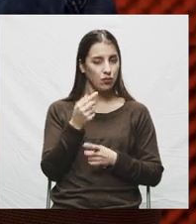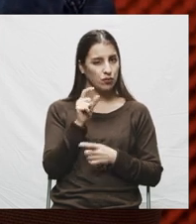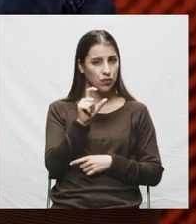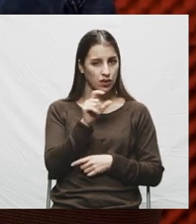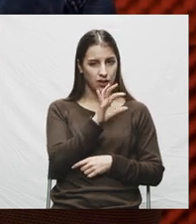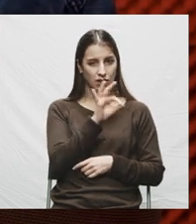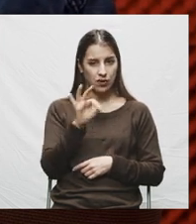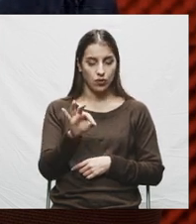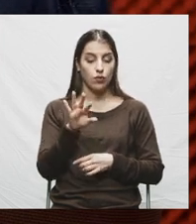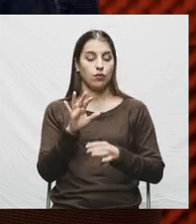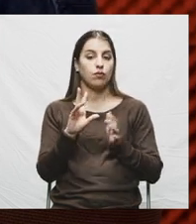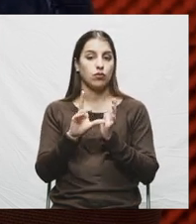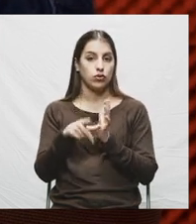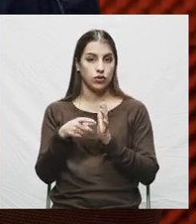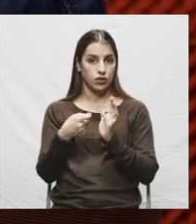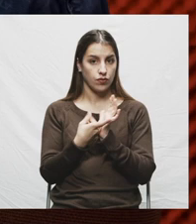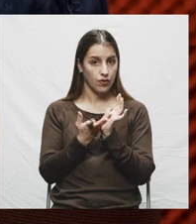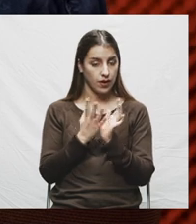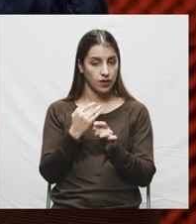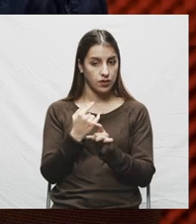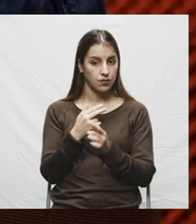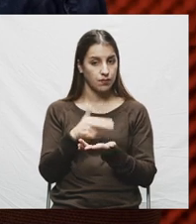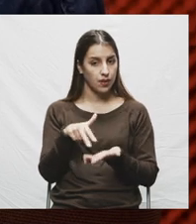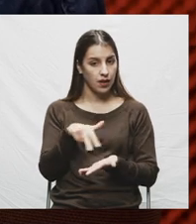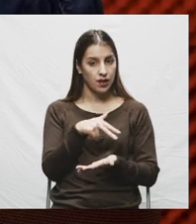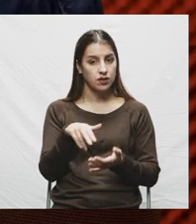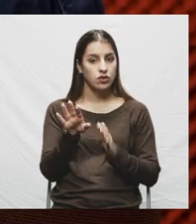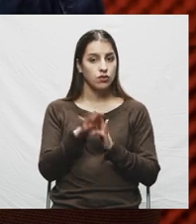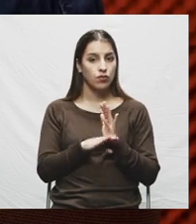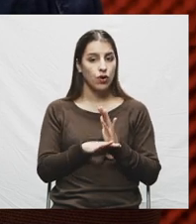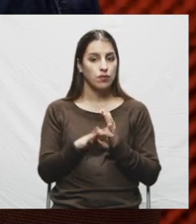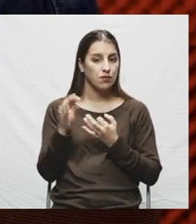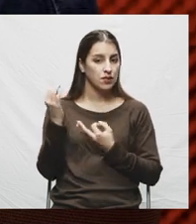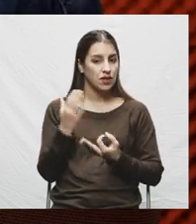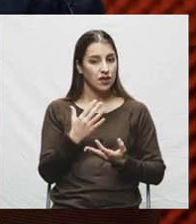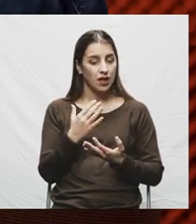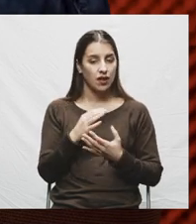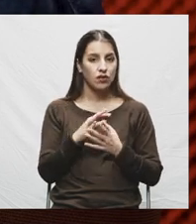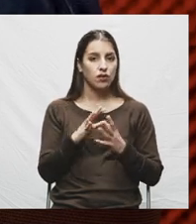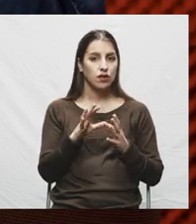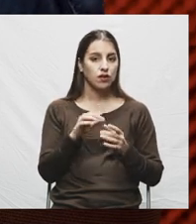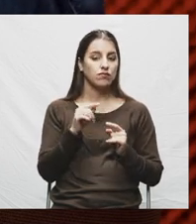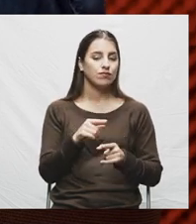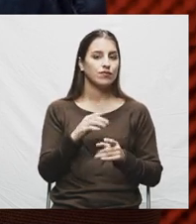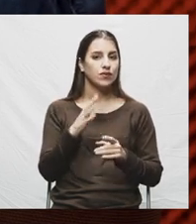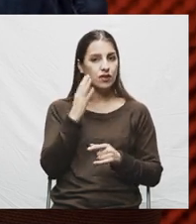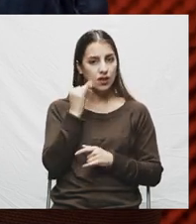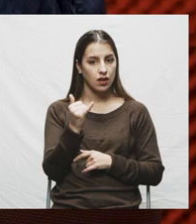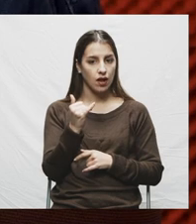projects with several pieces. Well, programs... though they were trying